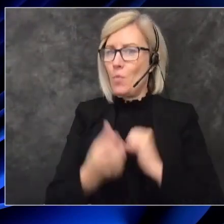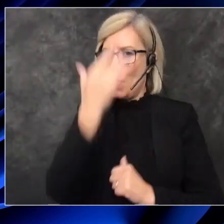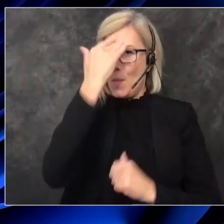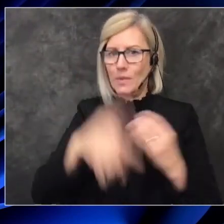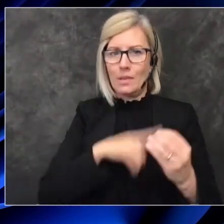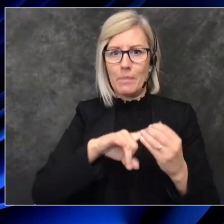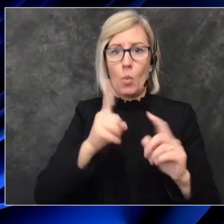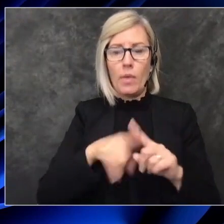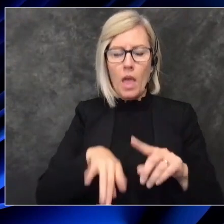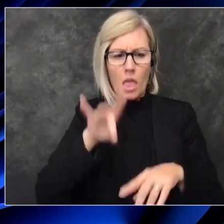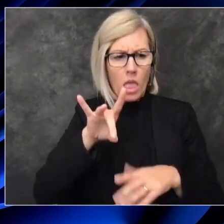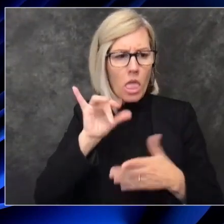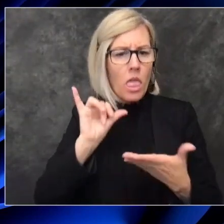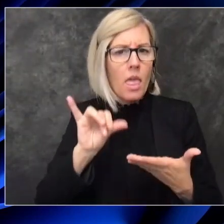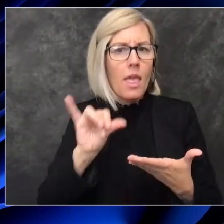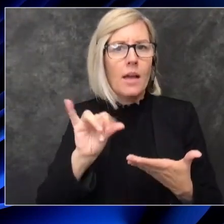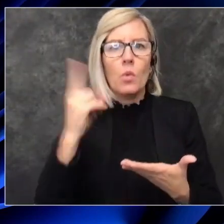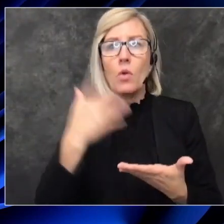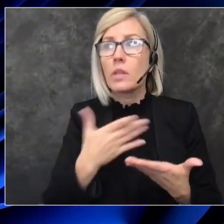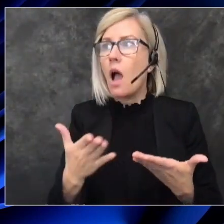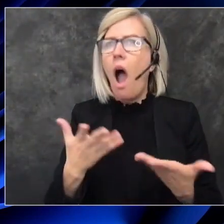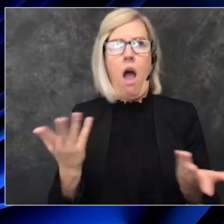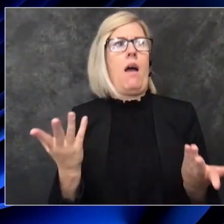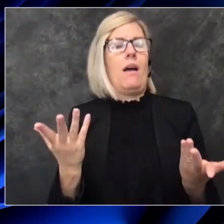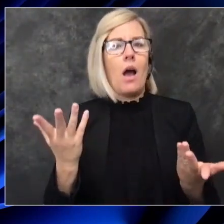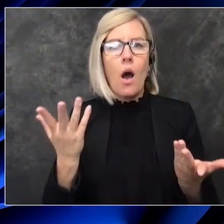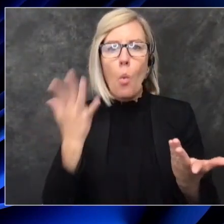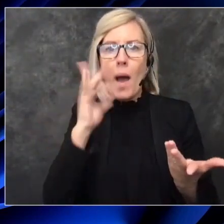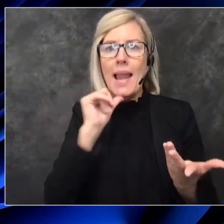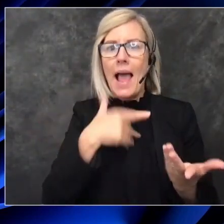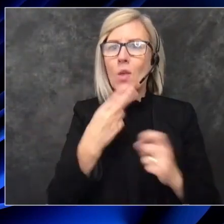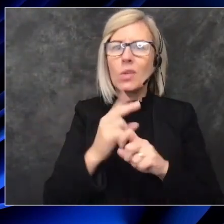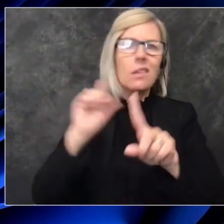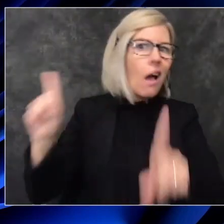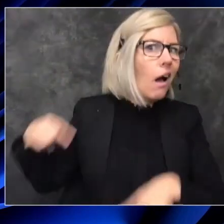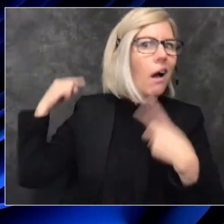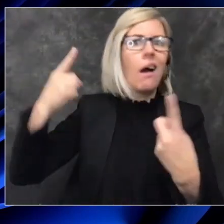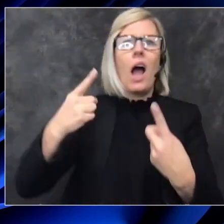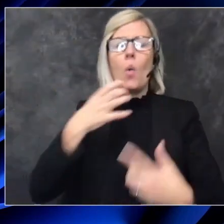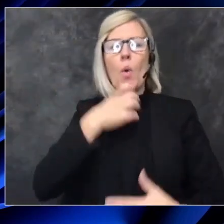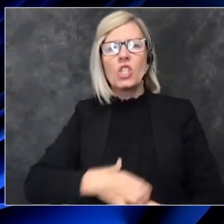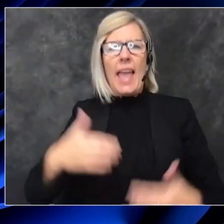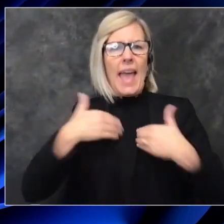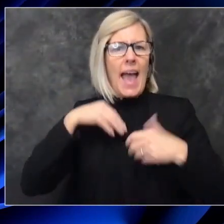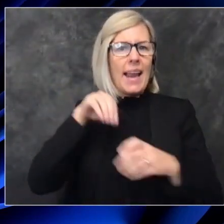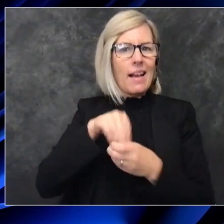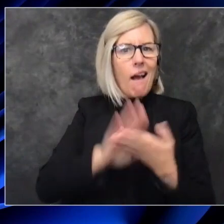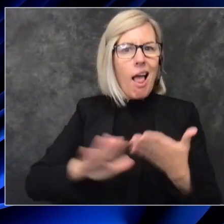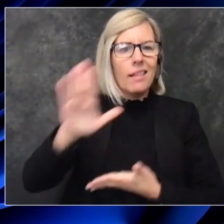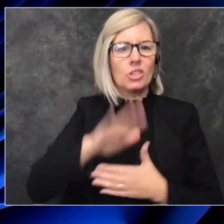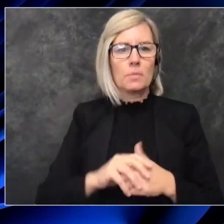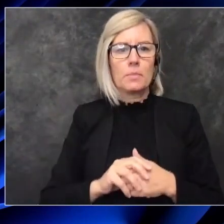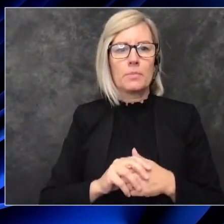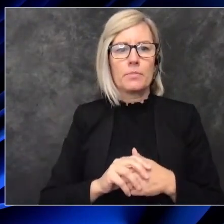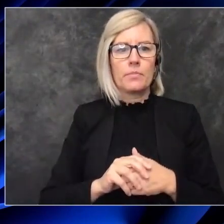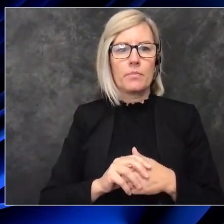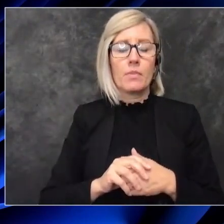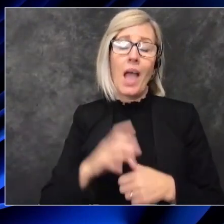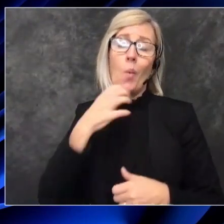of those features where they like. Where was this my whole life? I wish I had the same college , I don't know. I guess I would just say. give it a try.